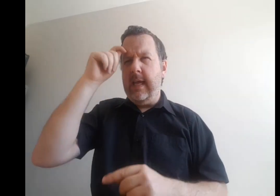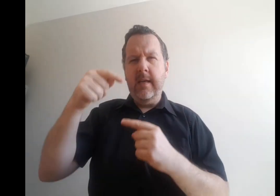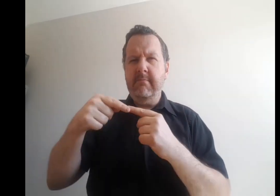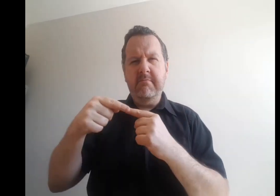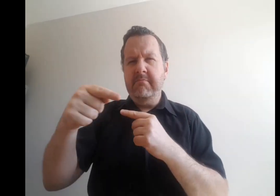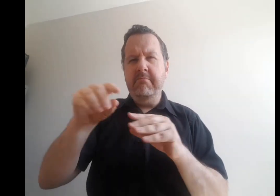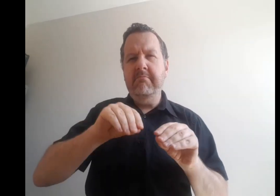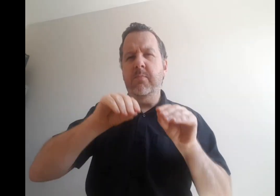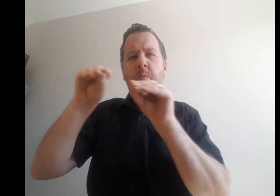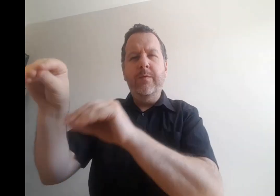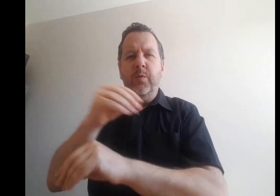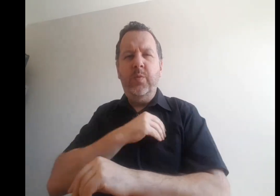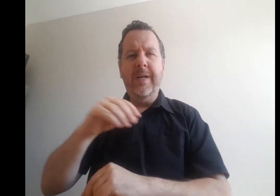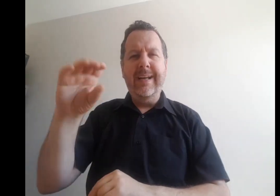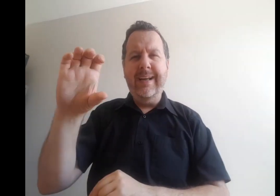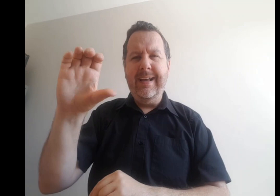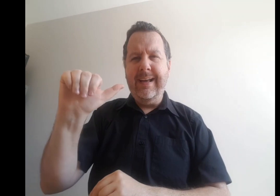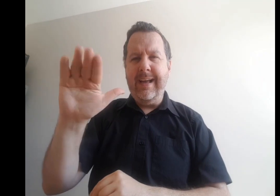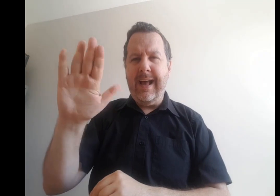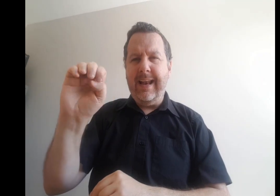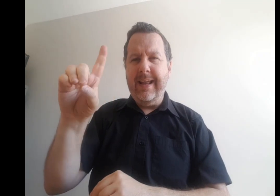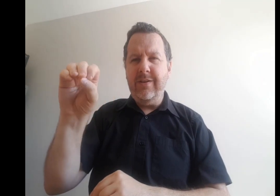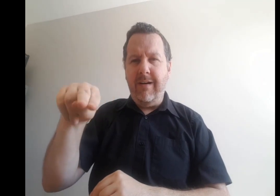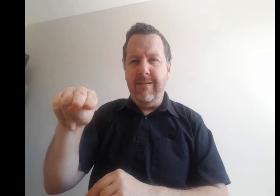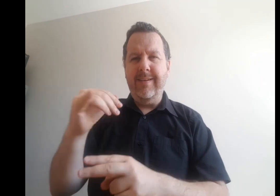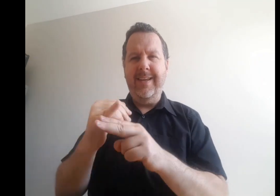then at some point he moved to Caledon in County Armagh.